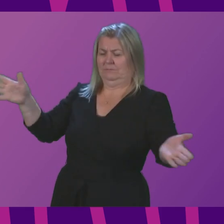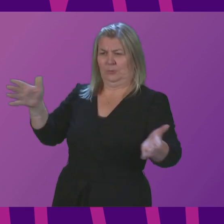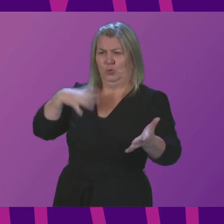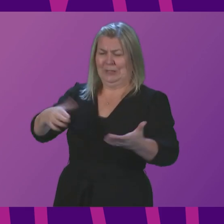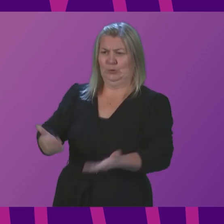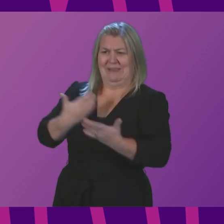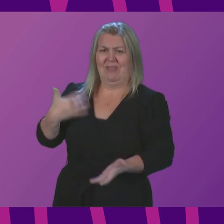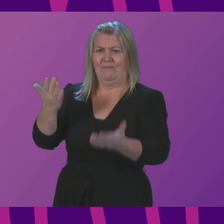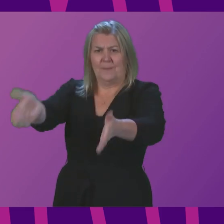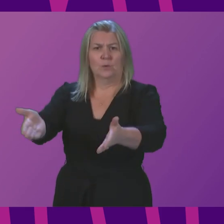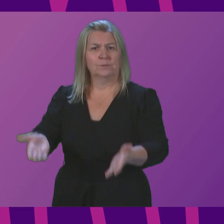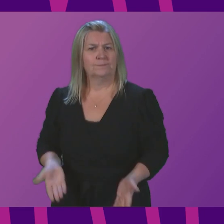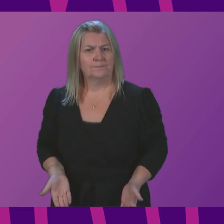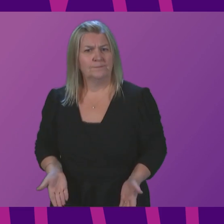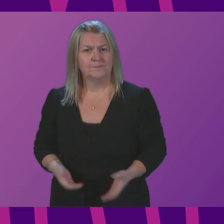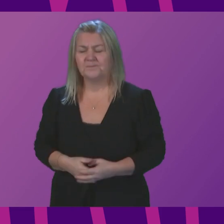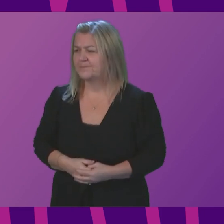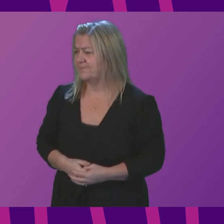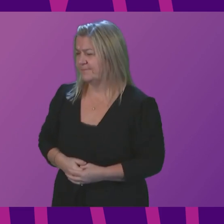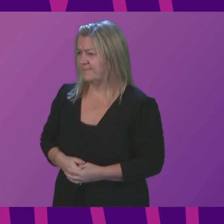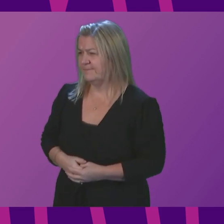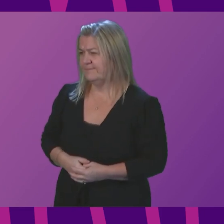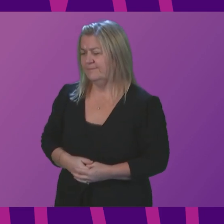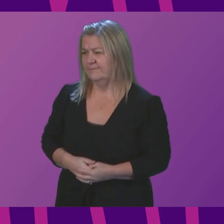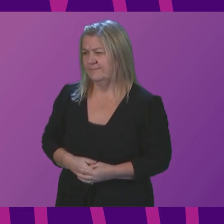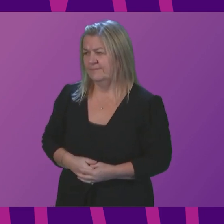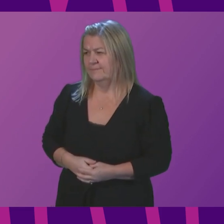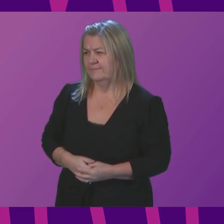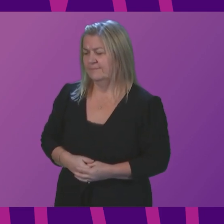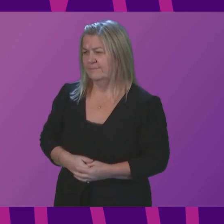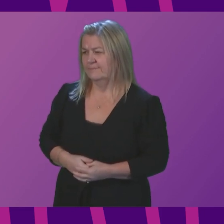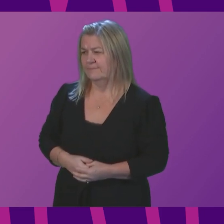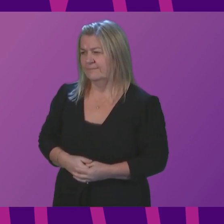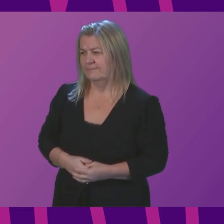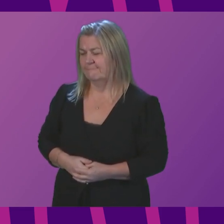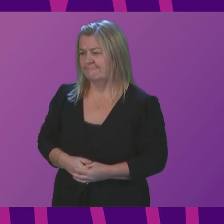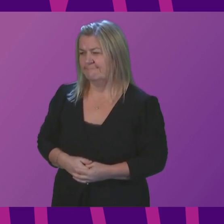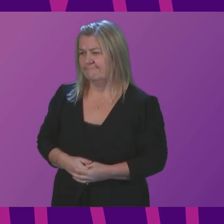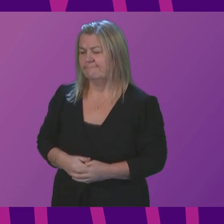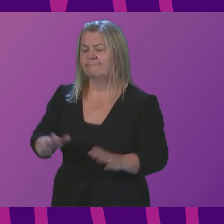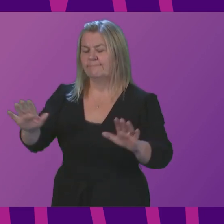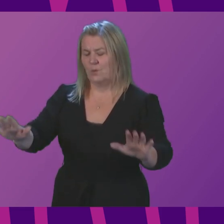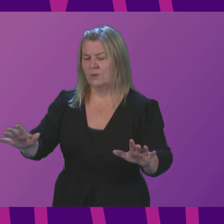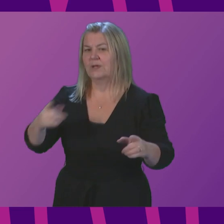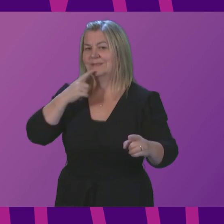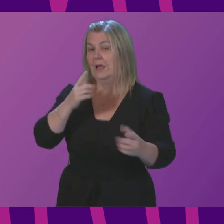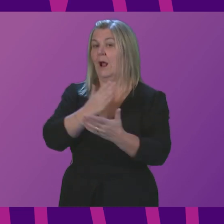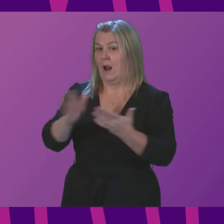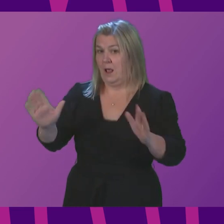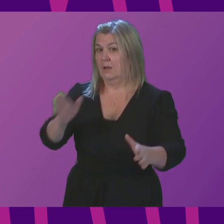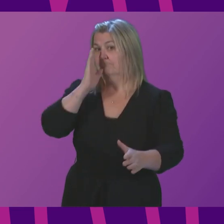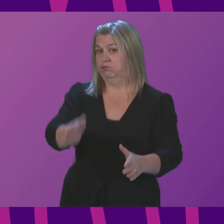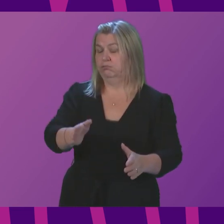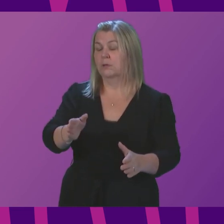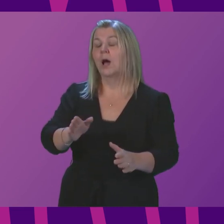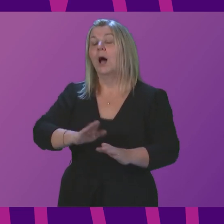Let me say very clearly and bluntly that it is really important that no clinician should